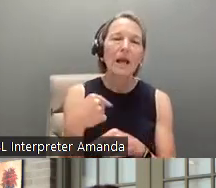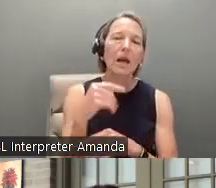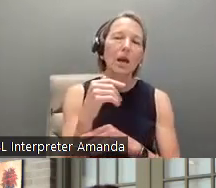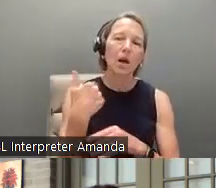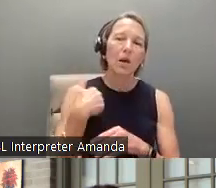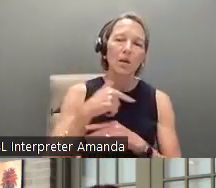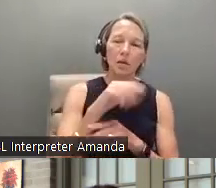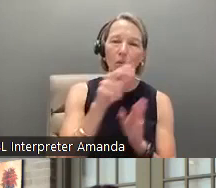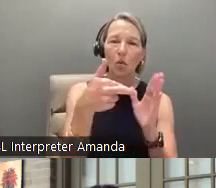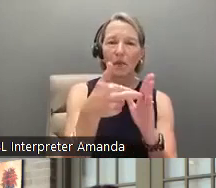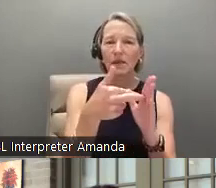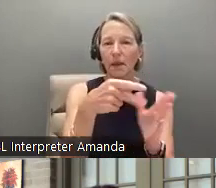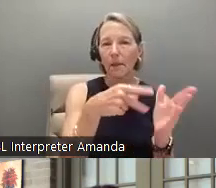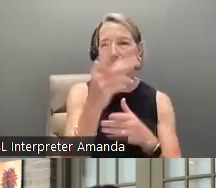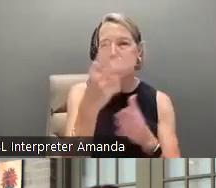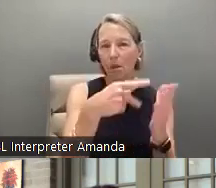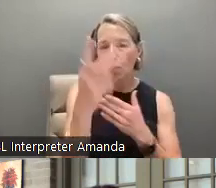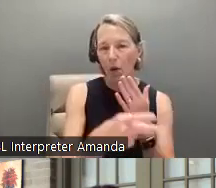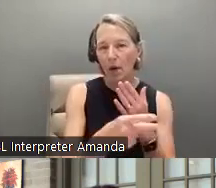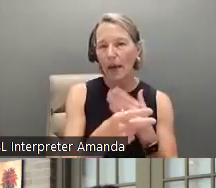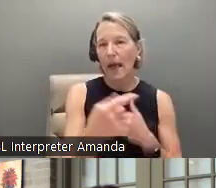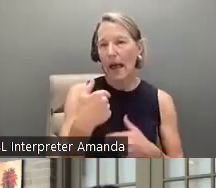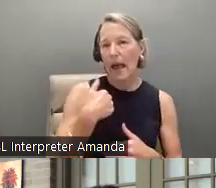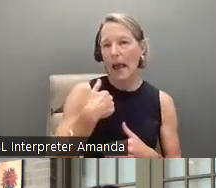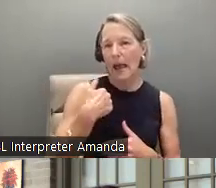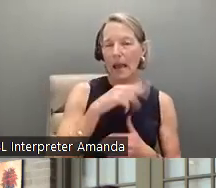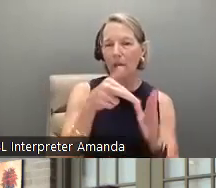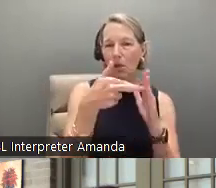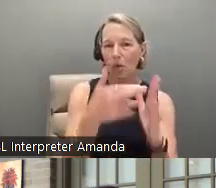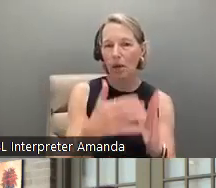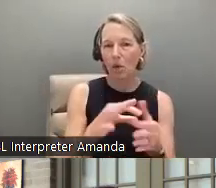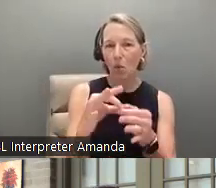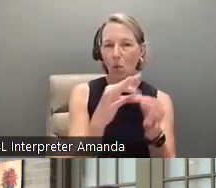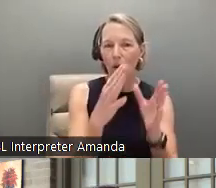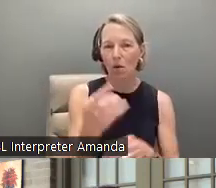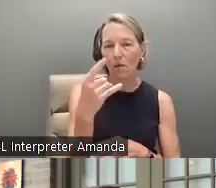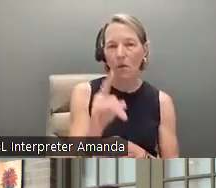the representative payee program as Maggie said I am the representative coordinator for Disability